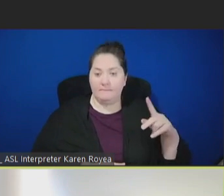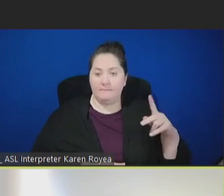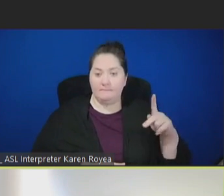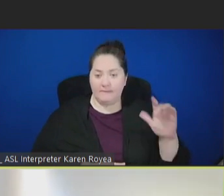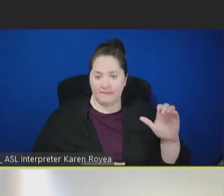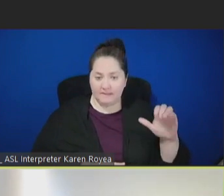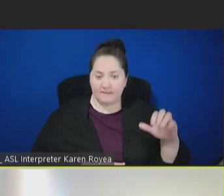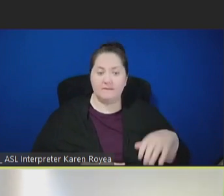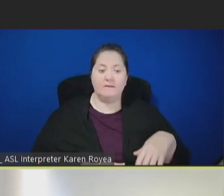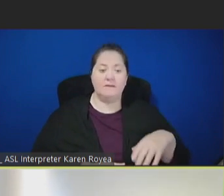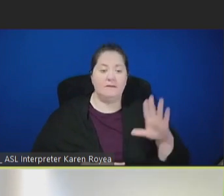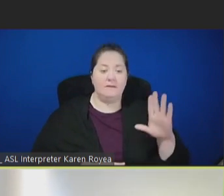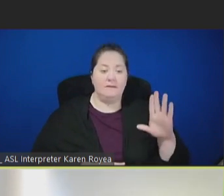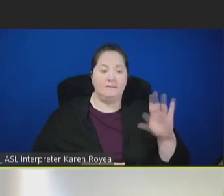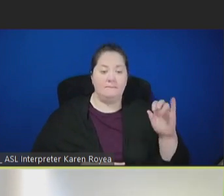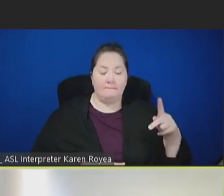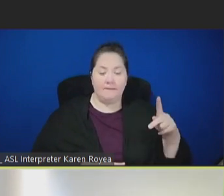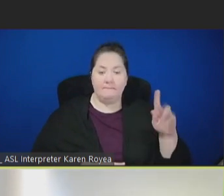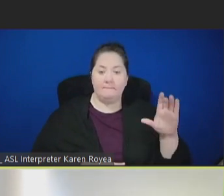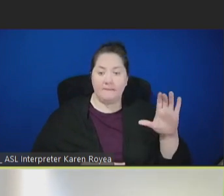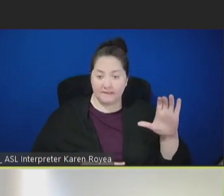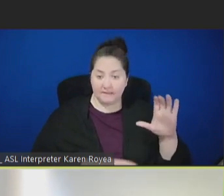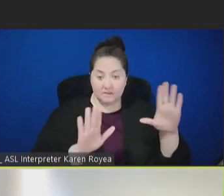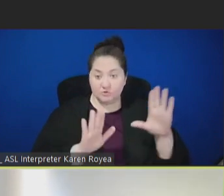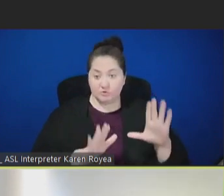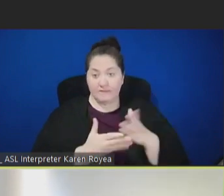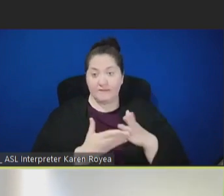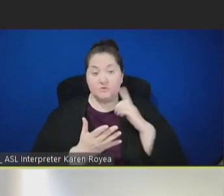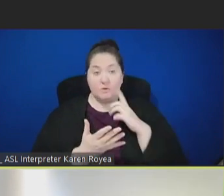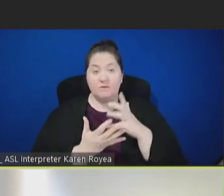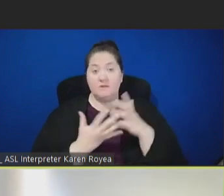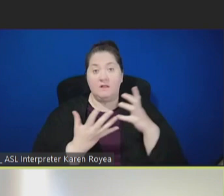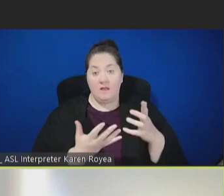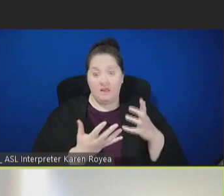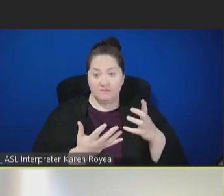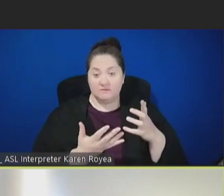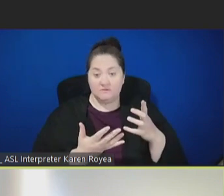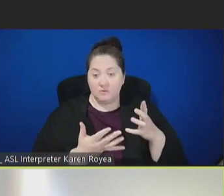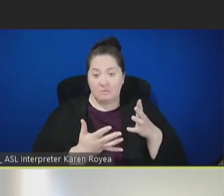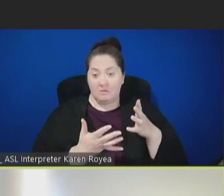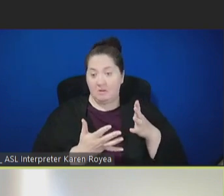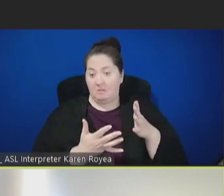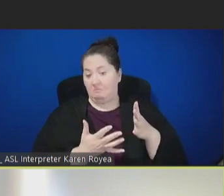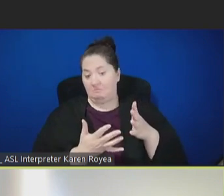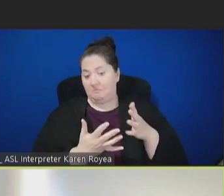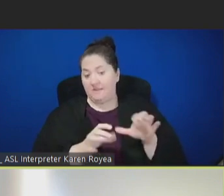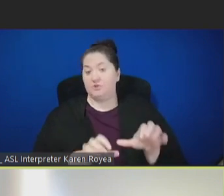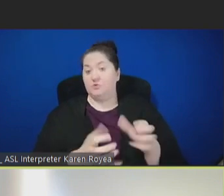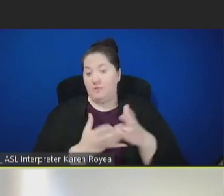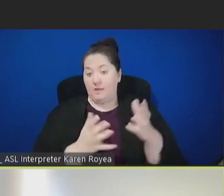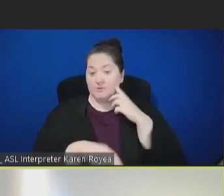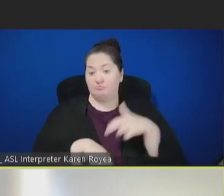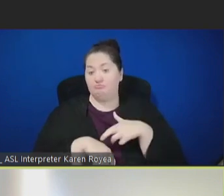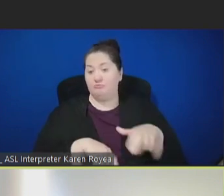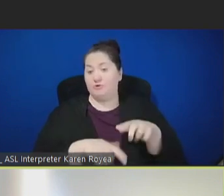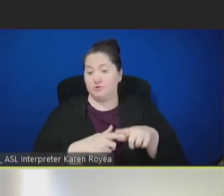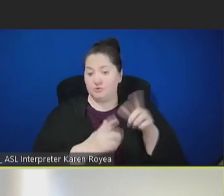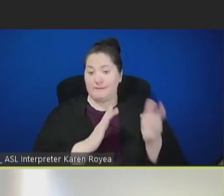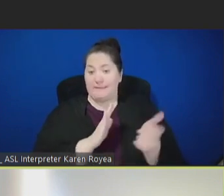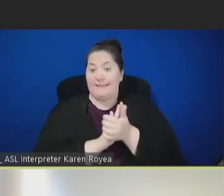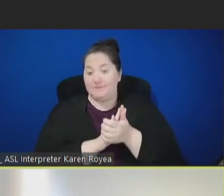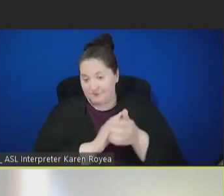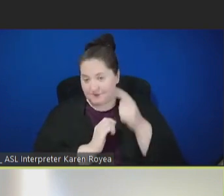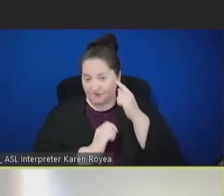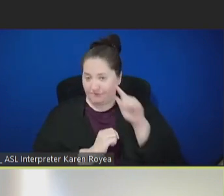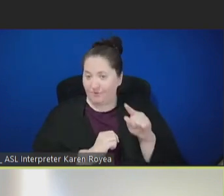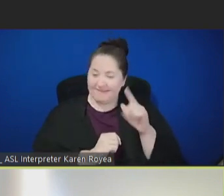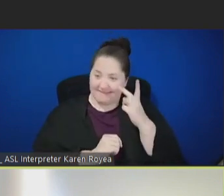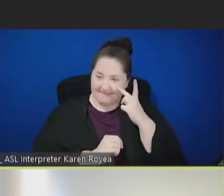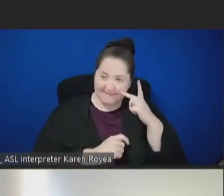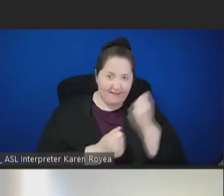BPHC does great things. And I will just leave the audience to refer to the attachment. Thank you.